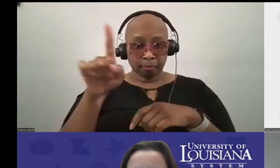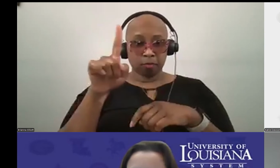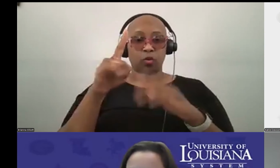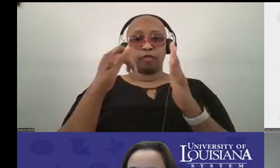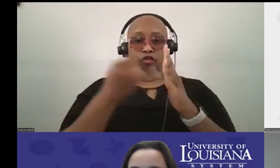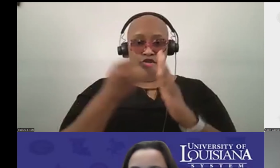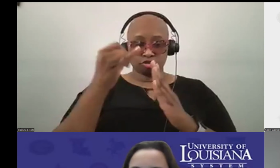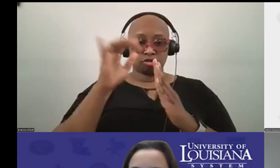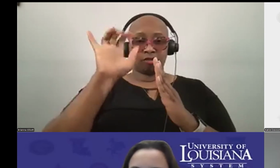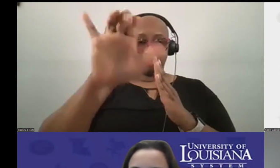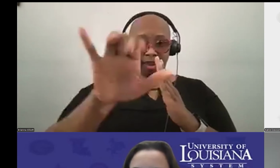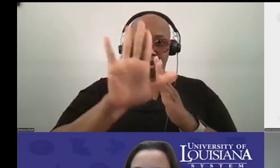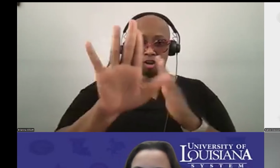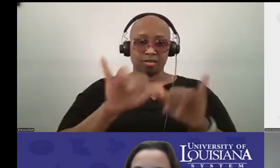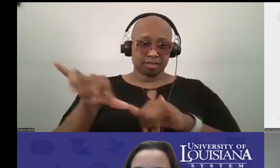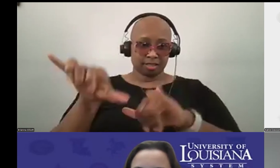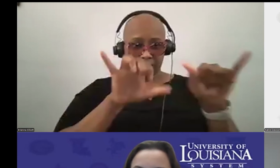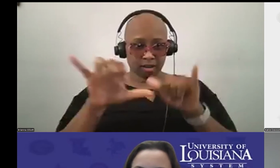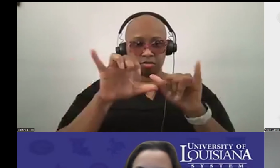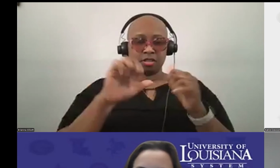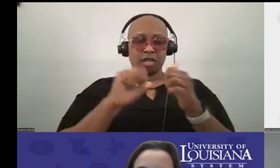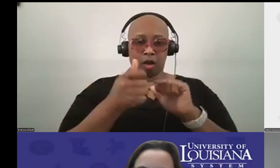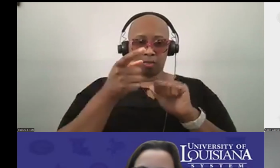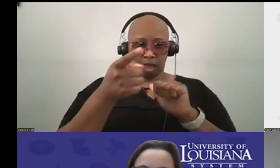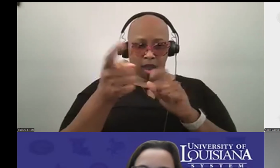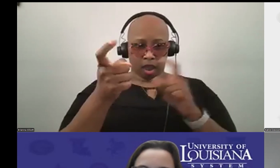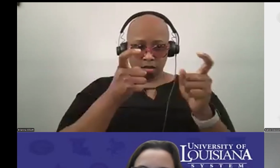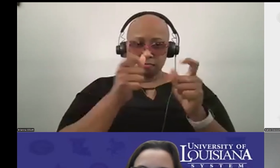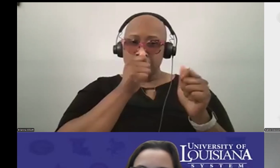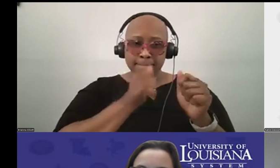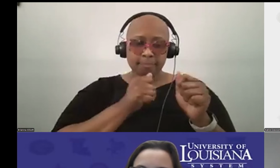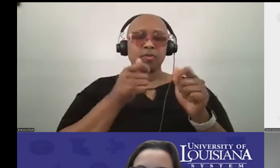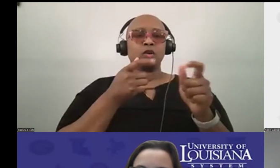are and how they handle that. If you're talking about creating something that your students are